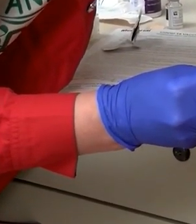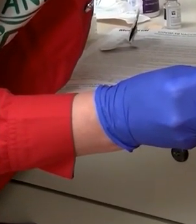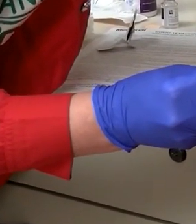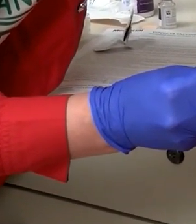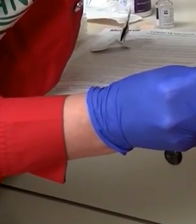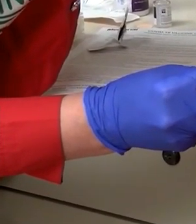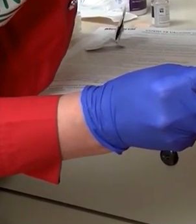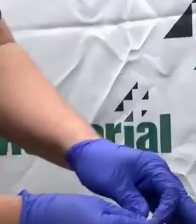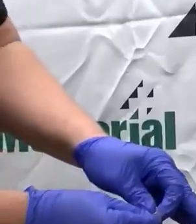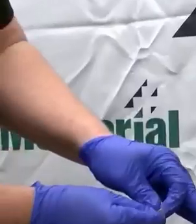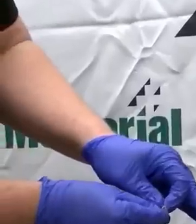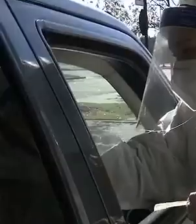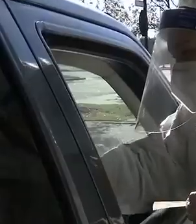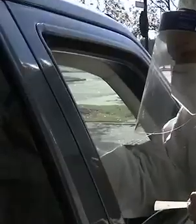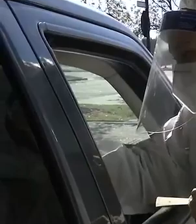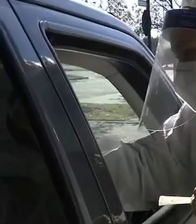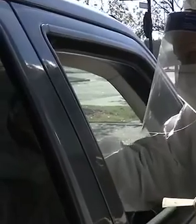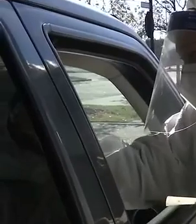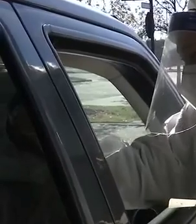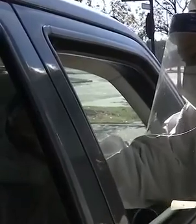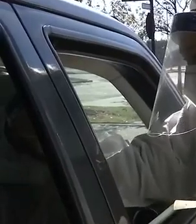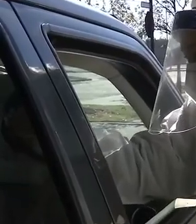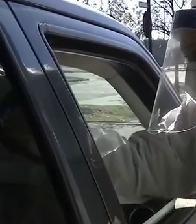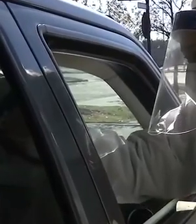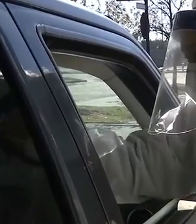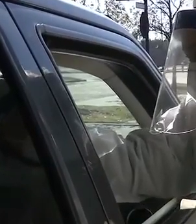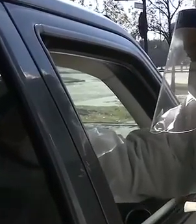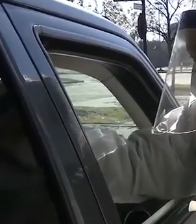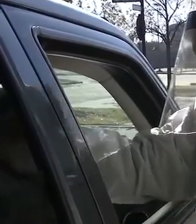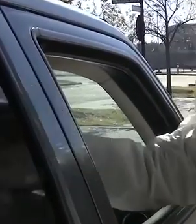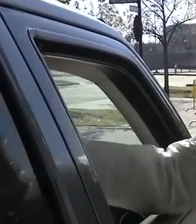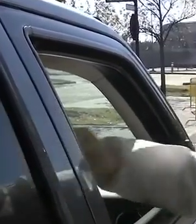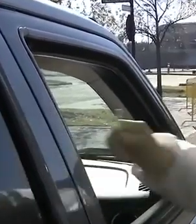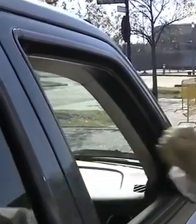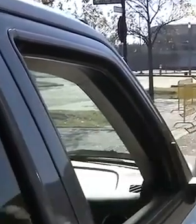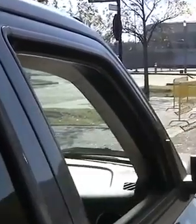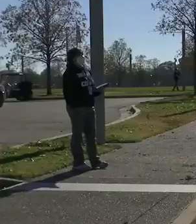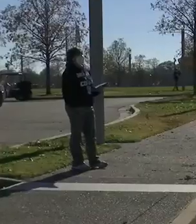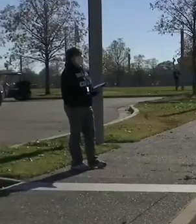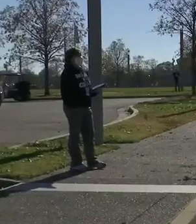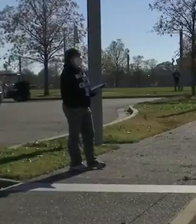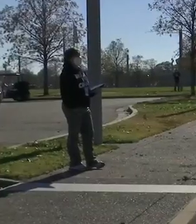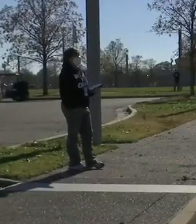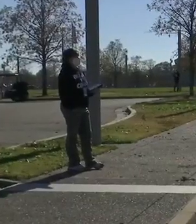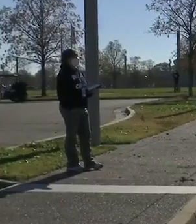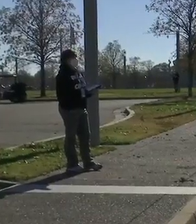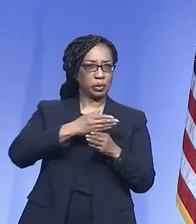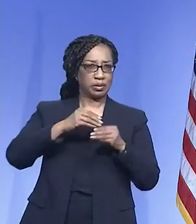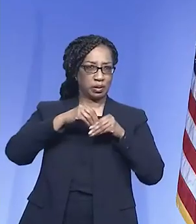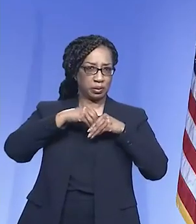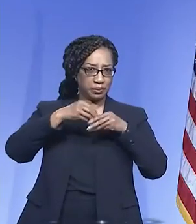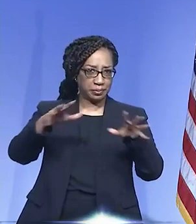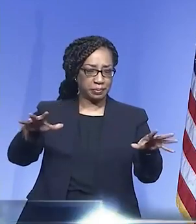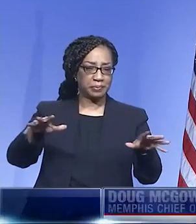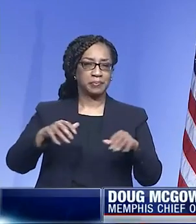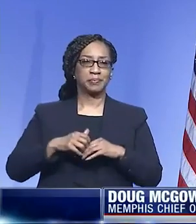THAN 17,001ST DOSES INTO PEOPLE'S AS AS WELL AS WELL AS AS WELL AS NEARLY AS WELL AS NEARLY 13,002ND DOSES. DOSES. IT DOSES. IT ALSO DOSES. IT ALSO PLANS